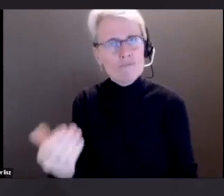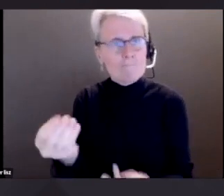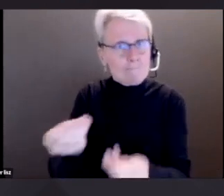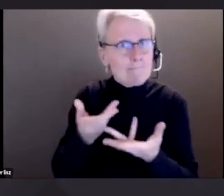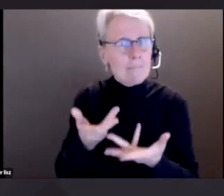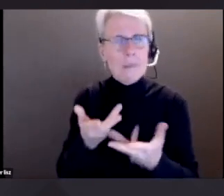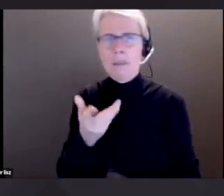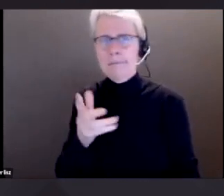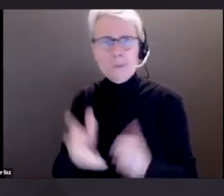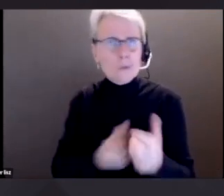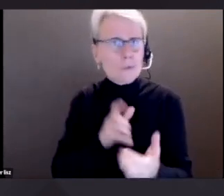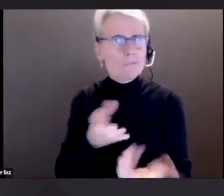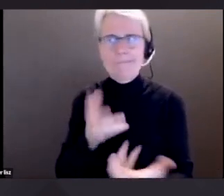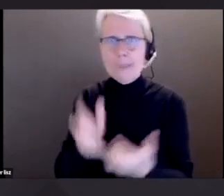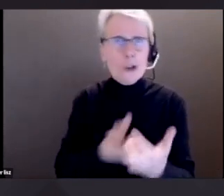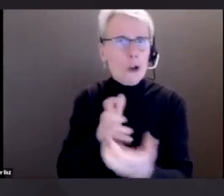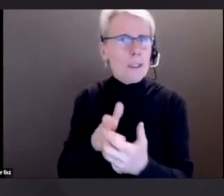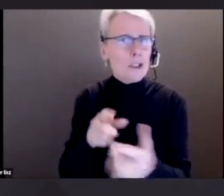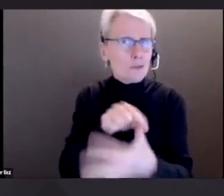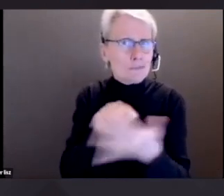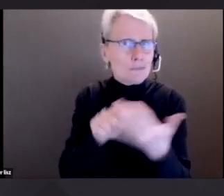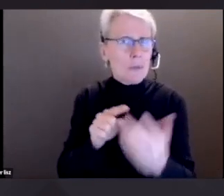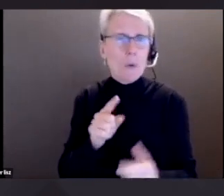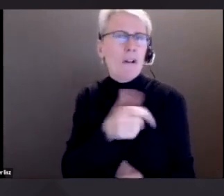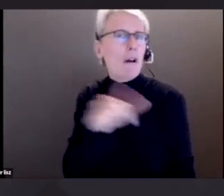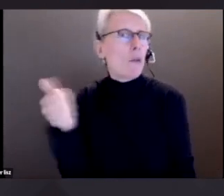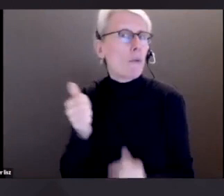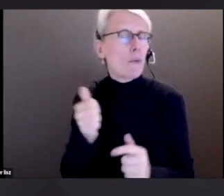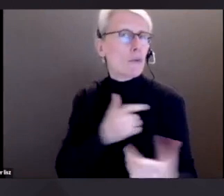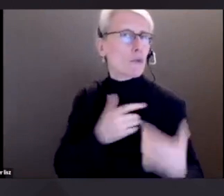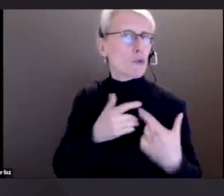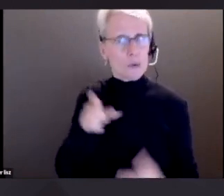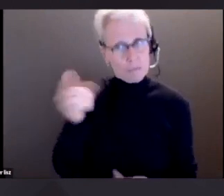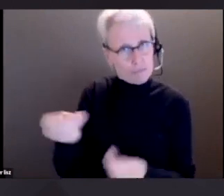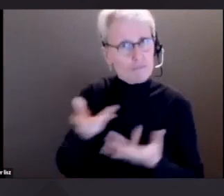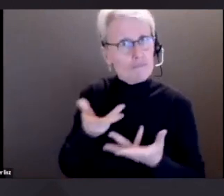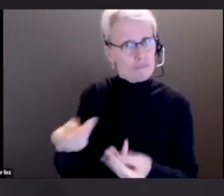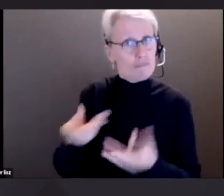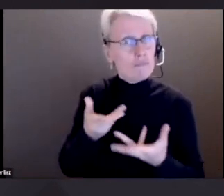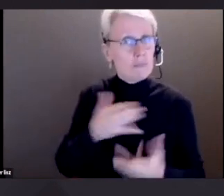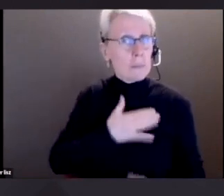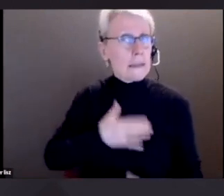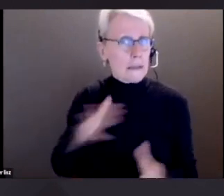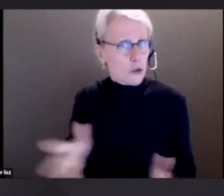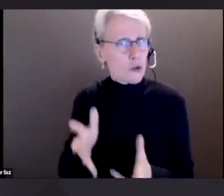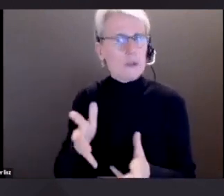to schedule an interview. Changes may be need to be made to the interview location,